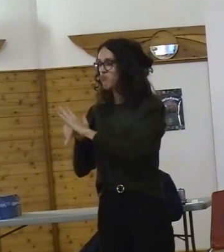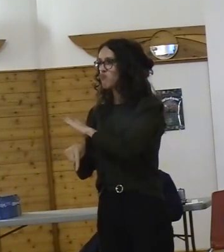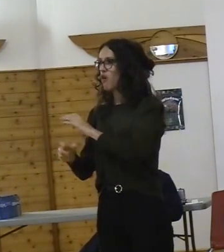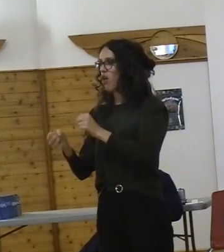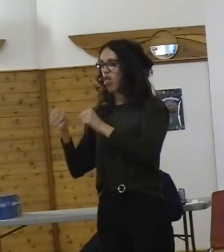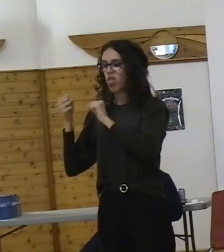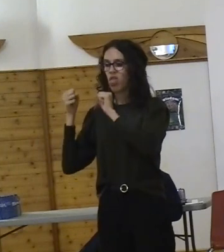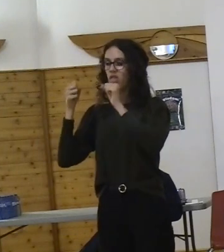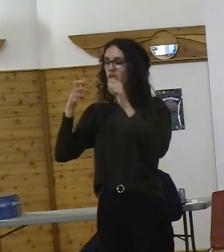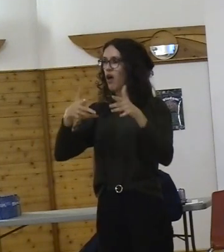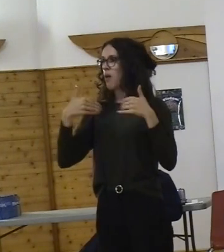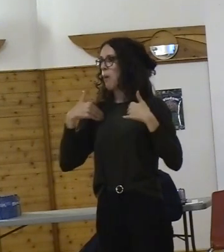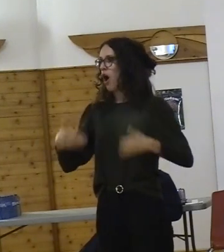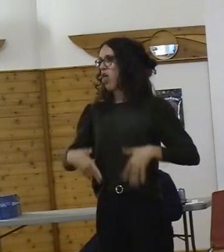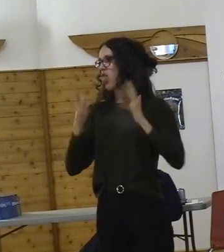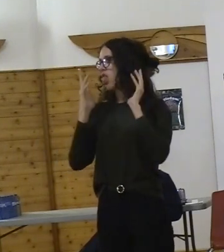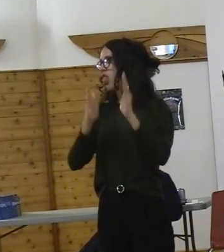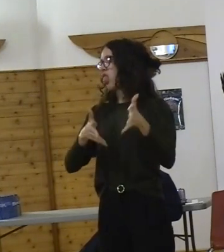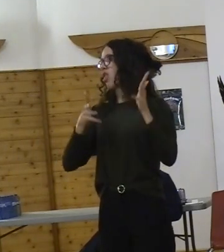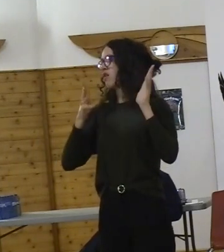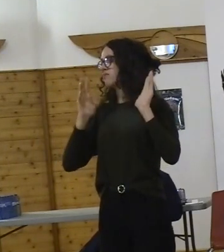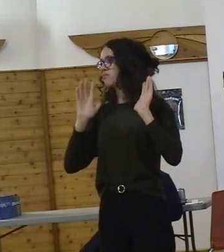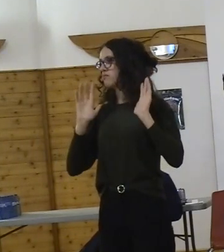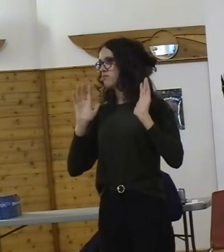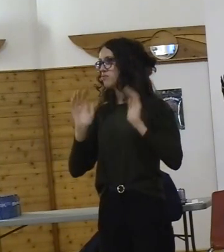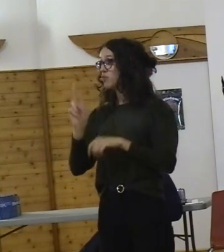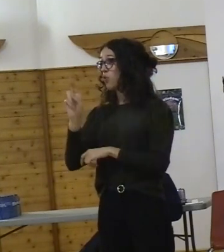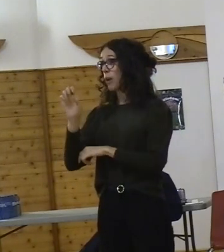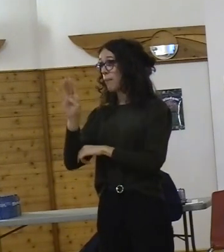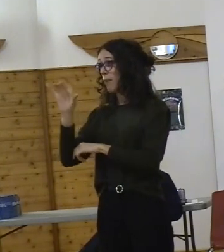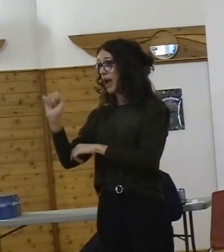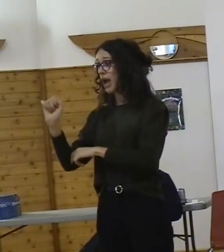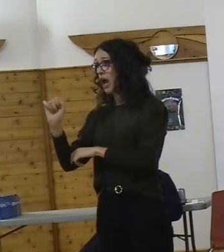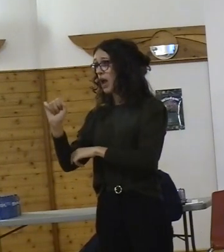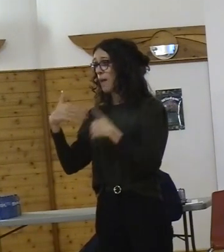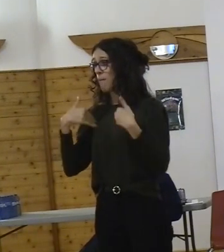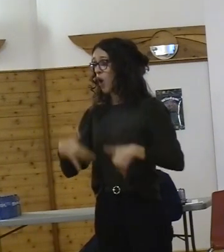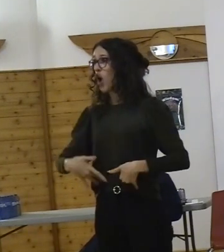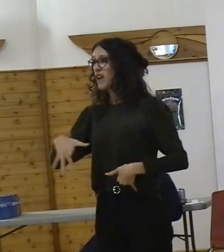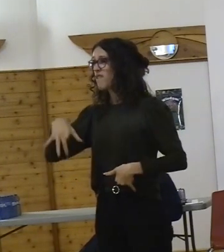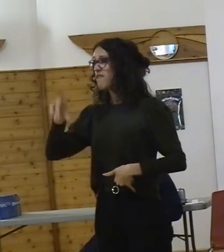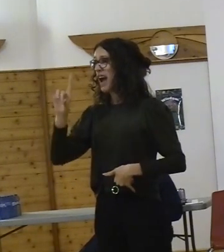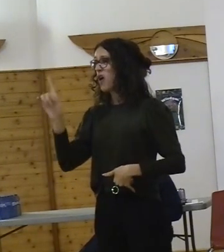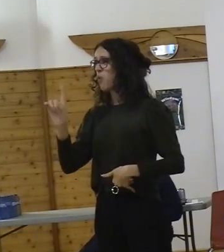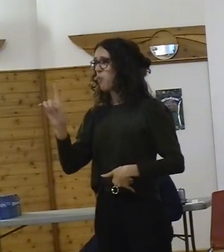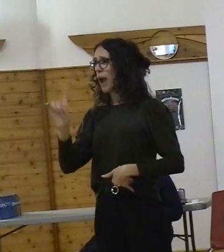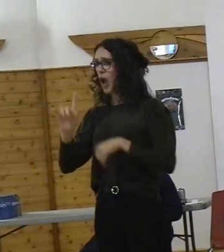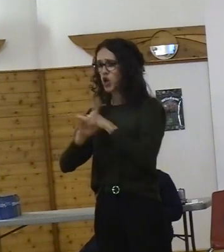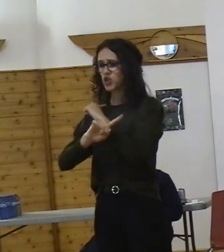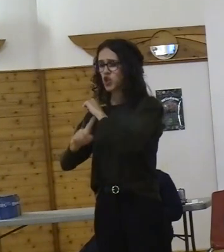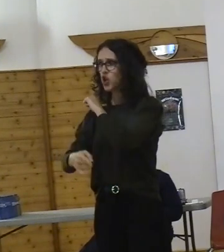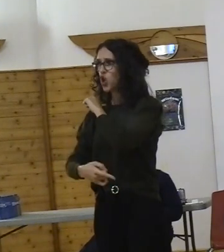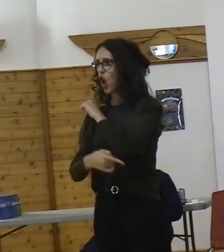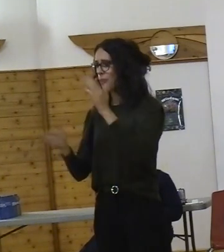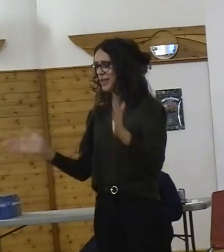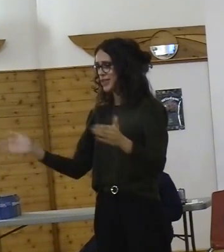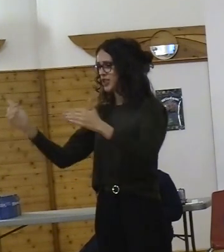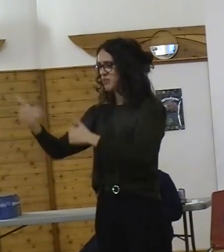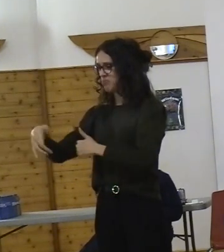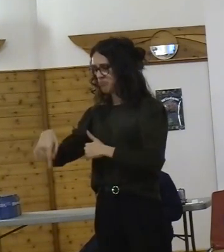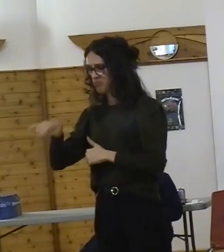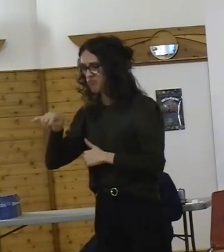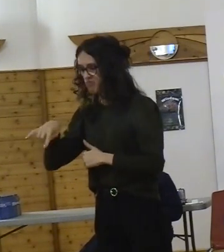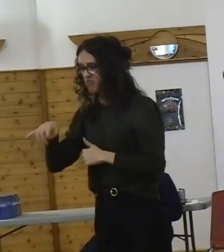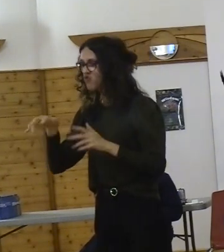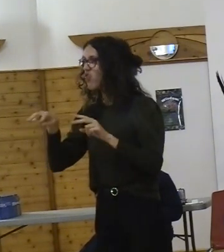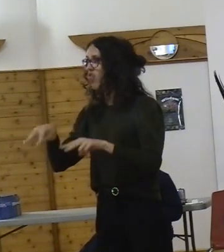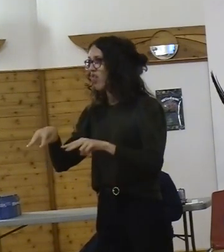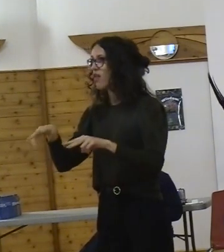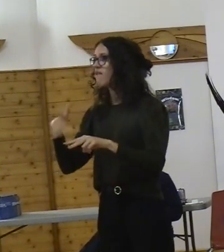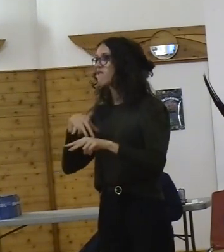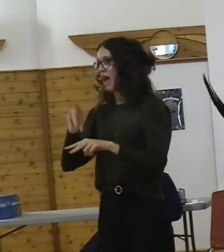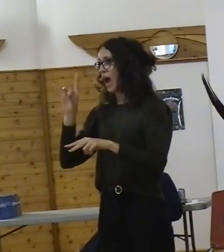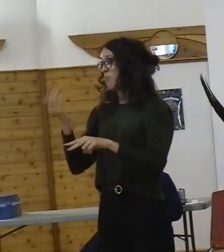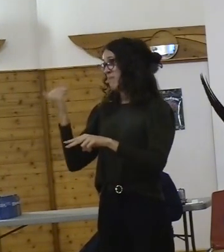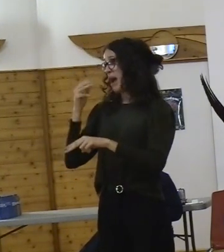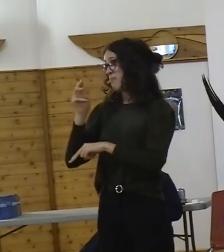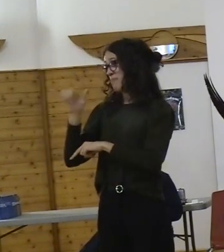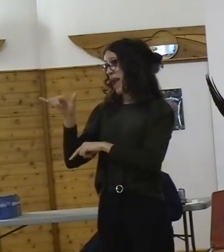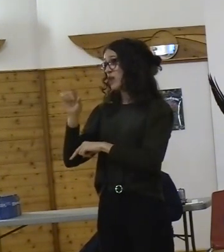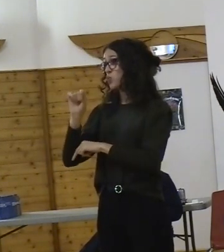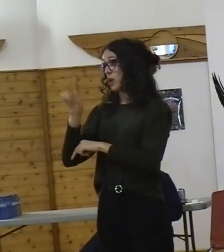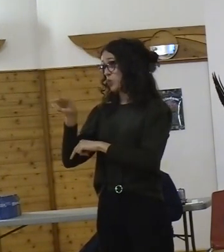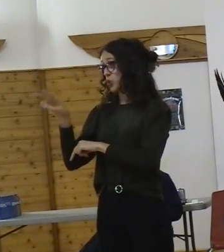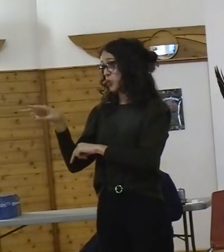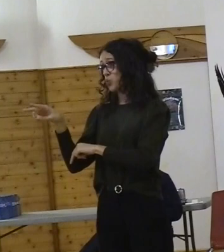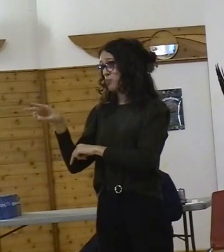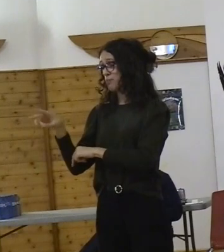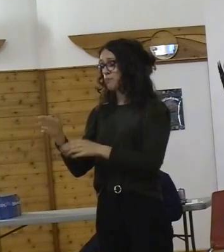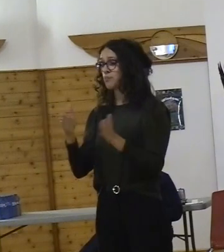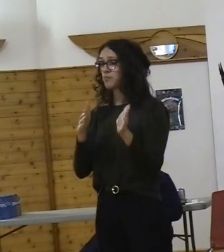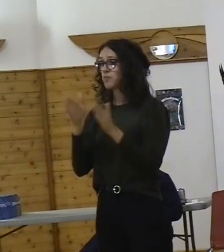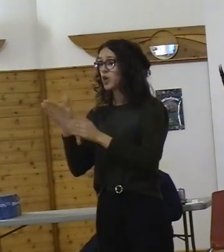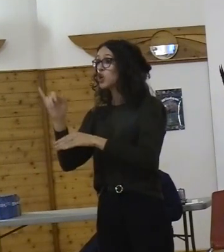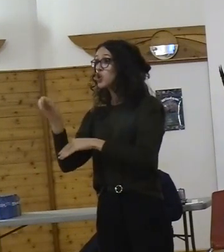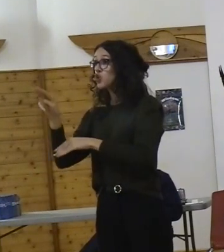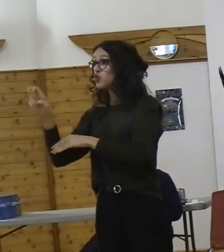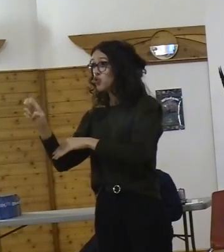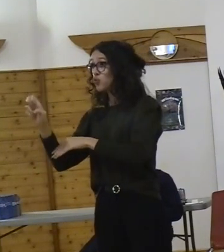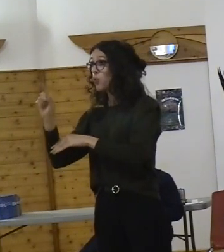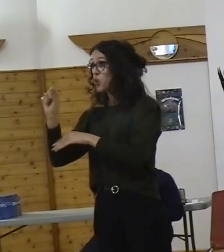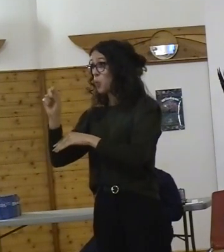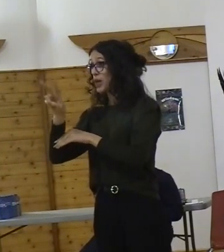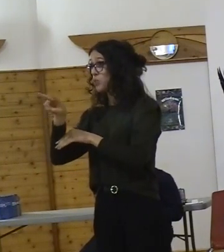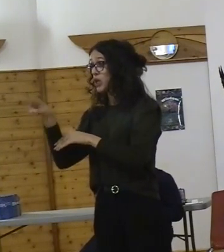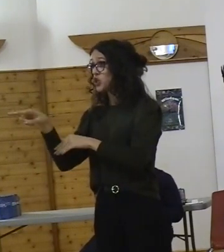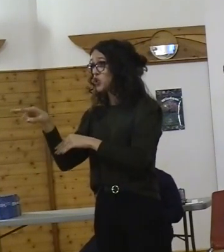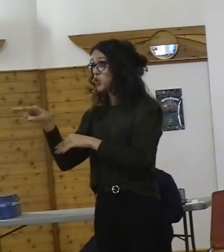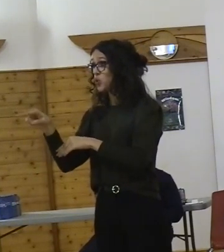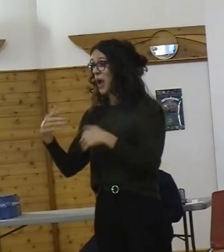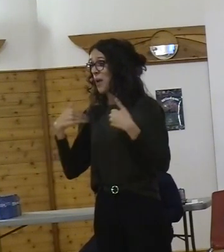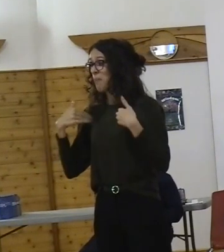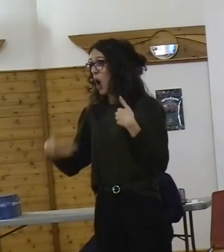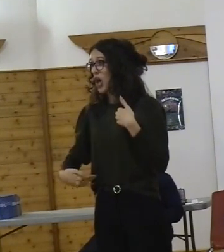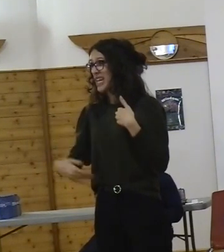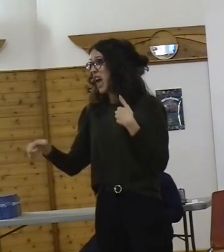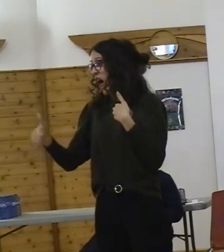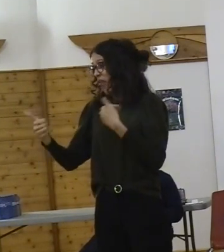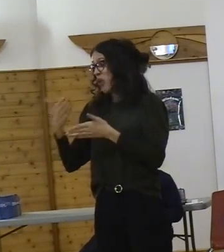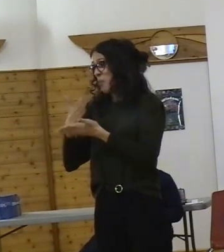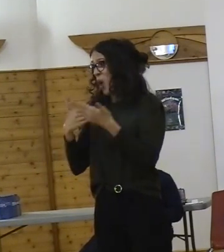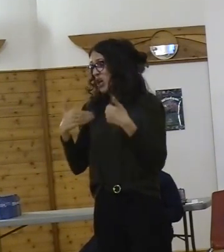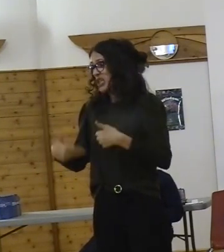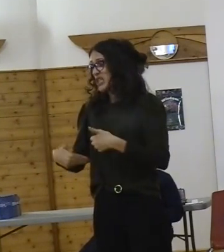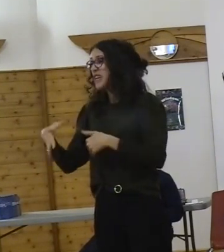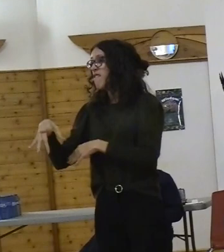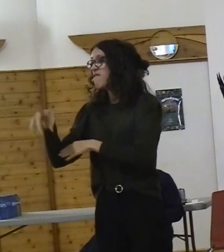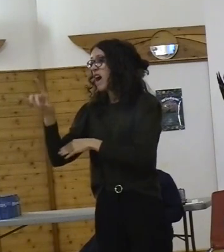Rebecca Contwa's partial remains were discovered in a garbage bin back in May 2022. In June of 2022, more of Rebecca Contwa's remains were discovered within the Brady landfill.